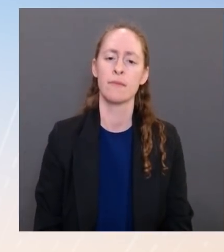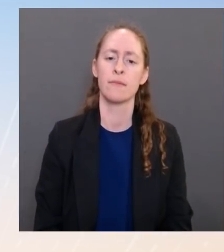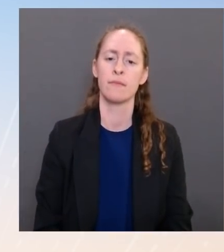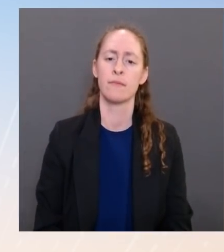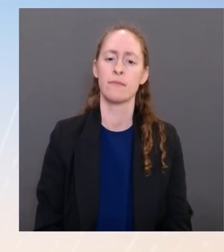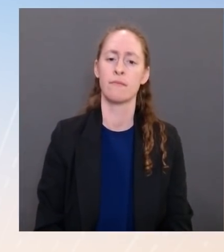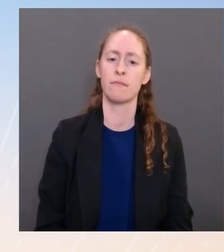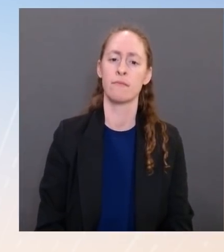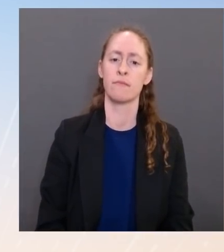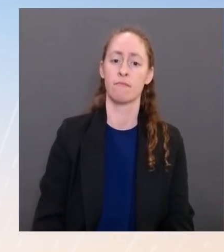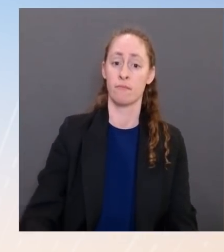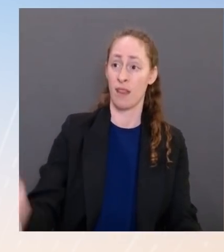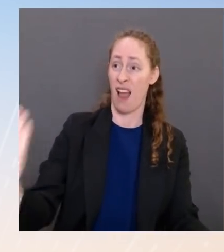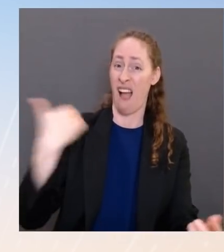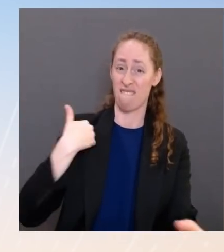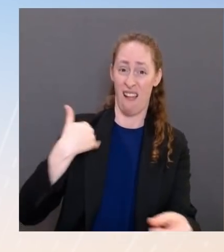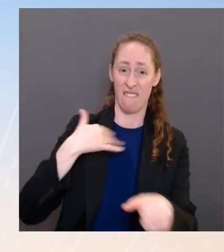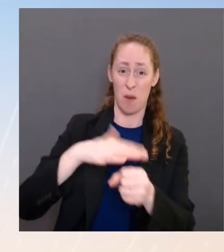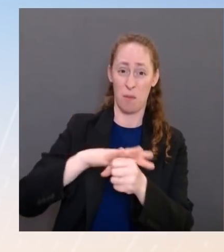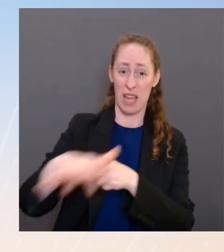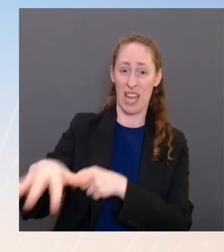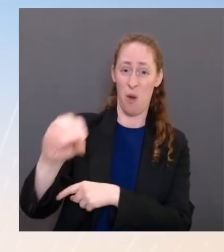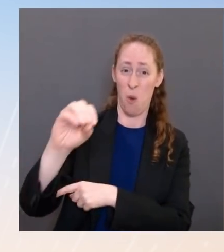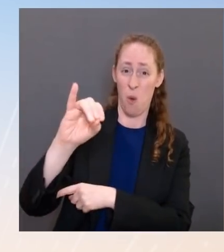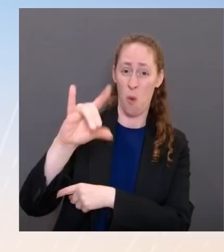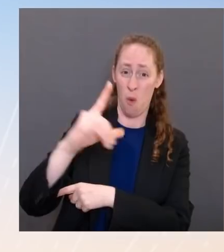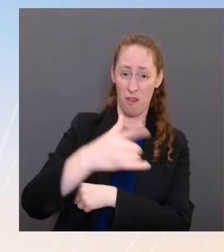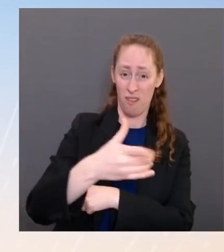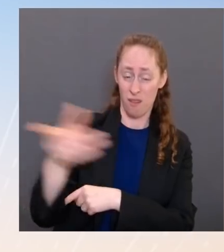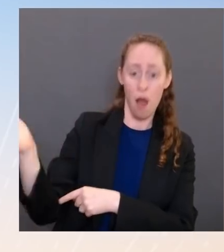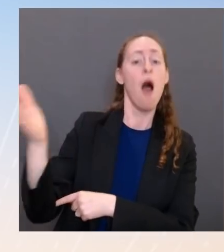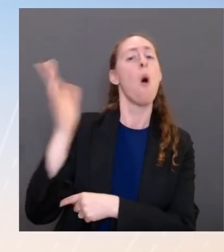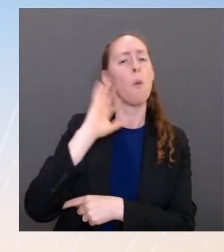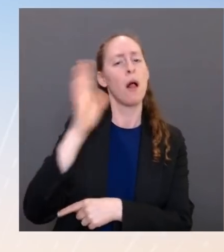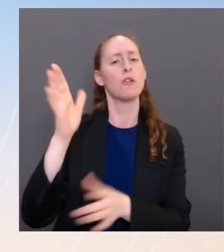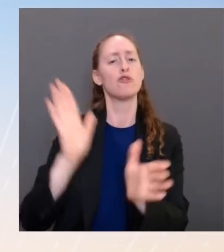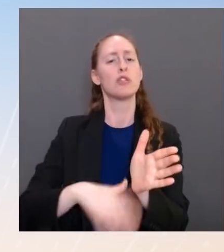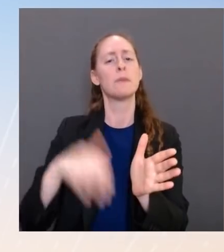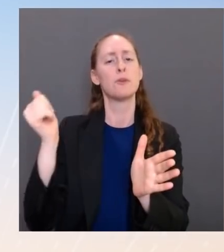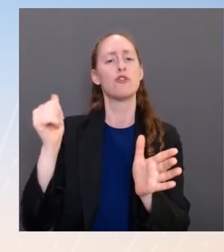and gas prices should also come down. And that is something that Americans should be watching closely